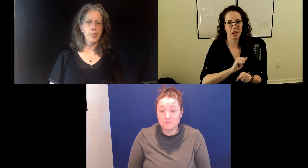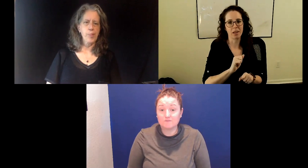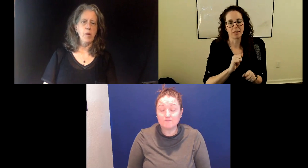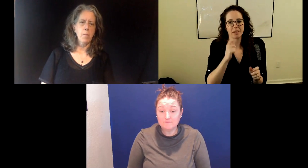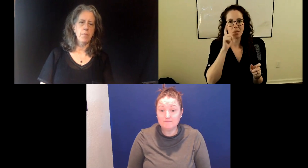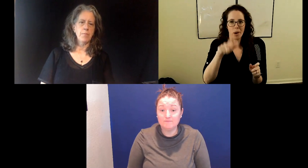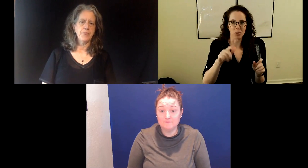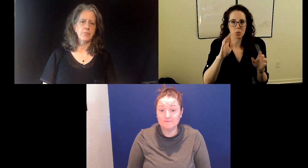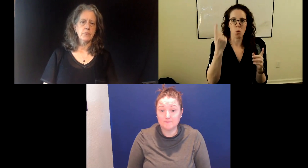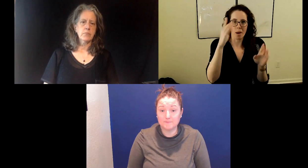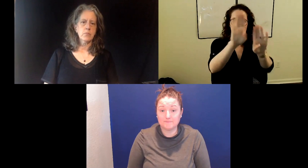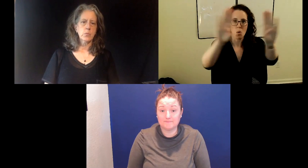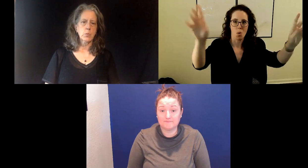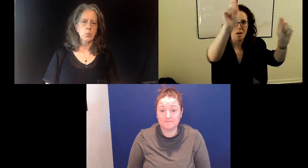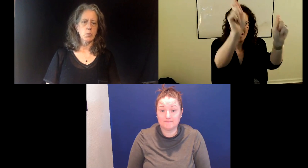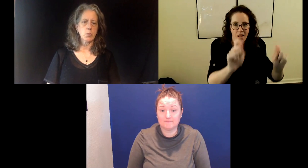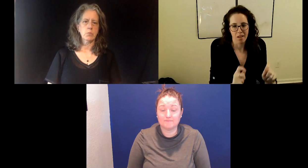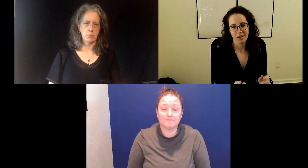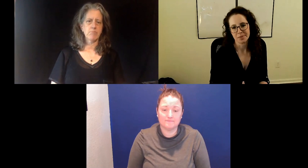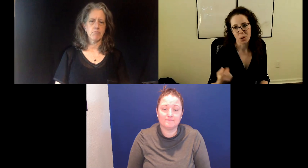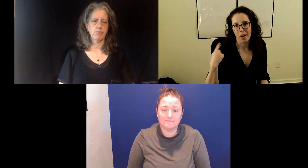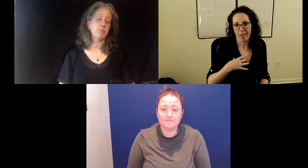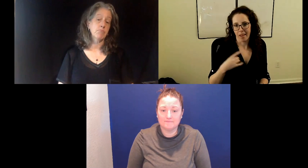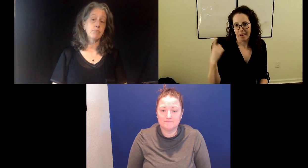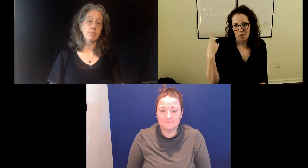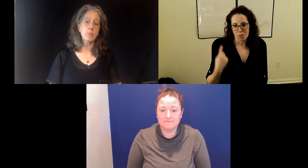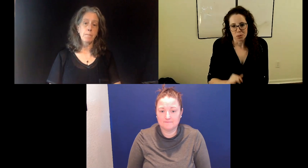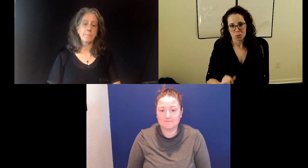and everyone has a chance to look at them while we're working on it and again it's